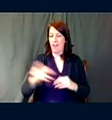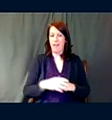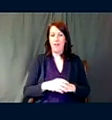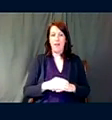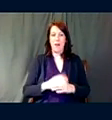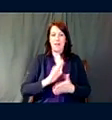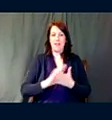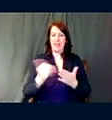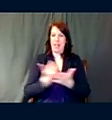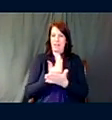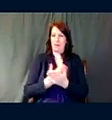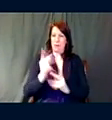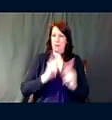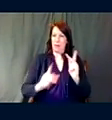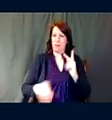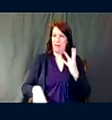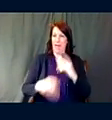IT'S BEEN REALLY NICE TO HAVE